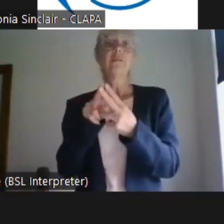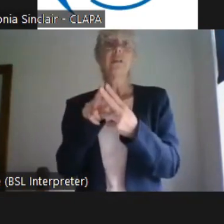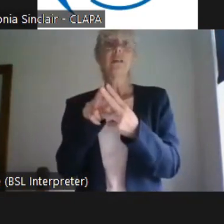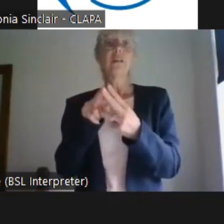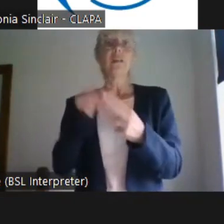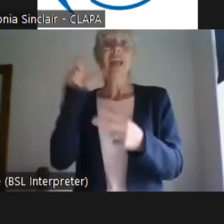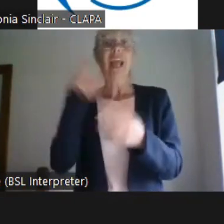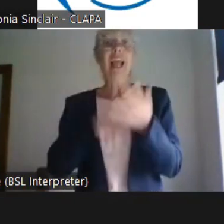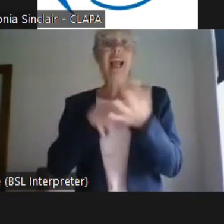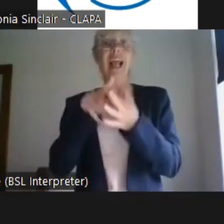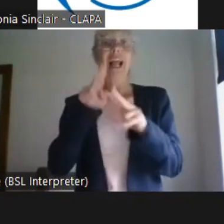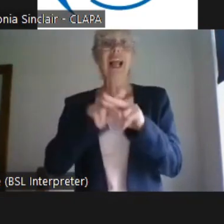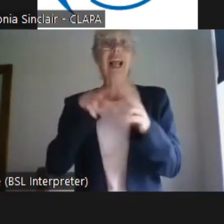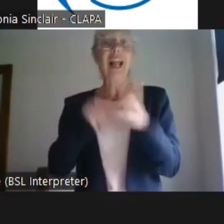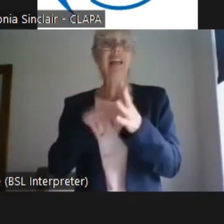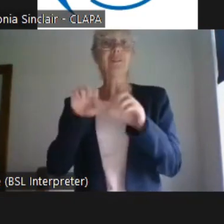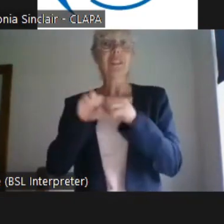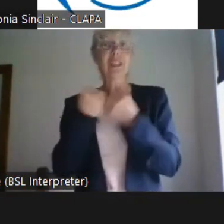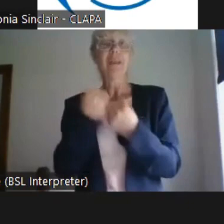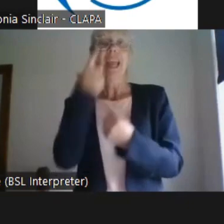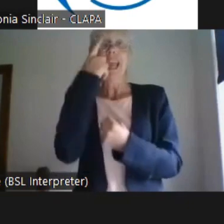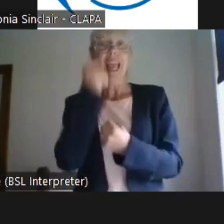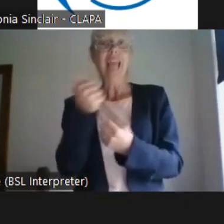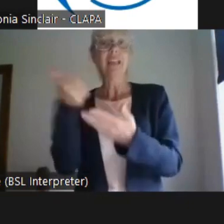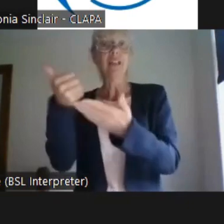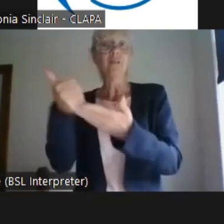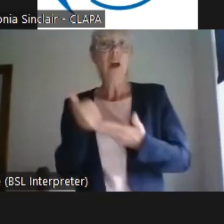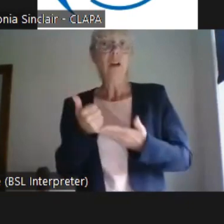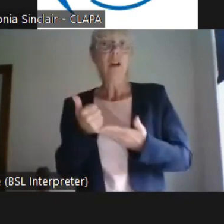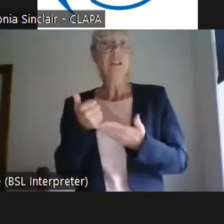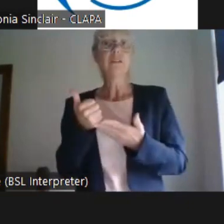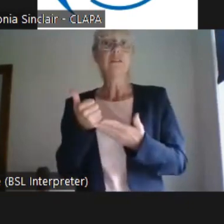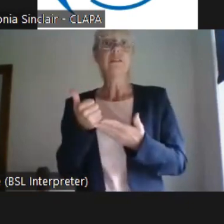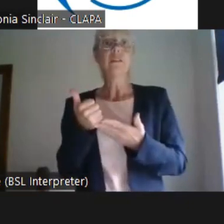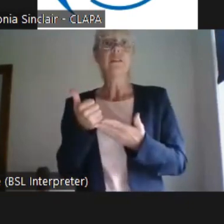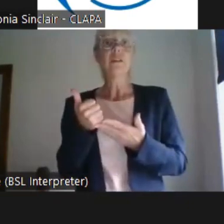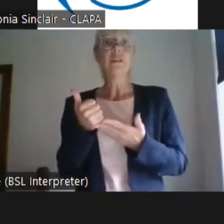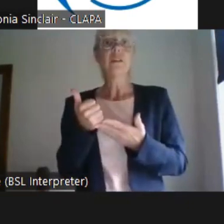be able to give you advice on on sort of what you should do and and what their own sort of system is